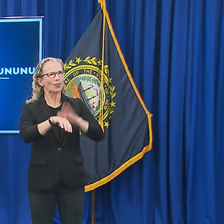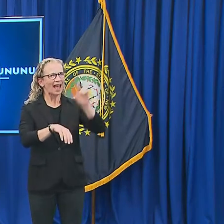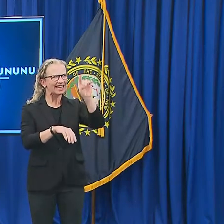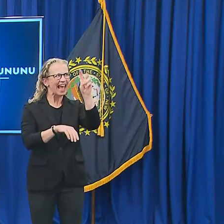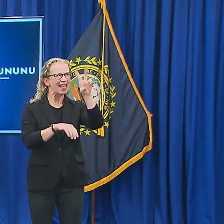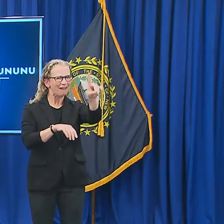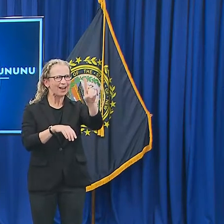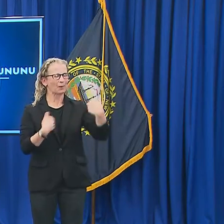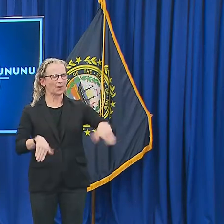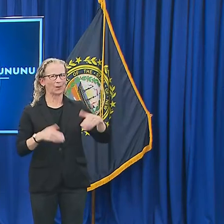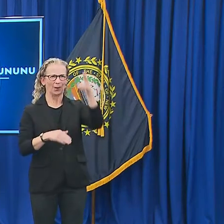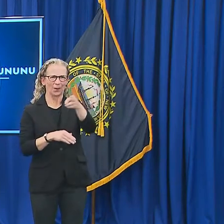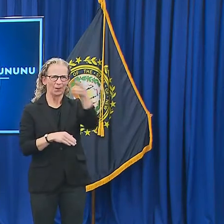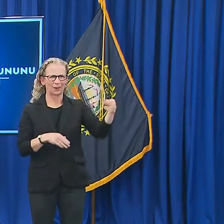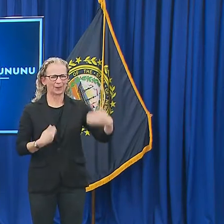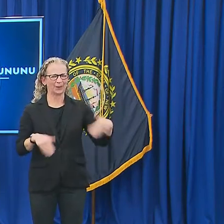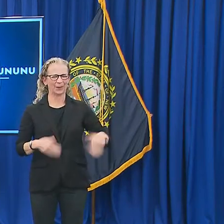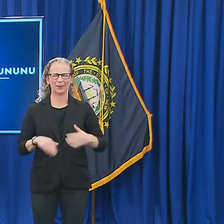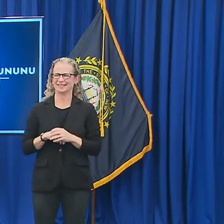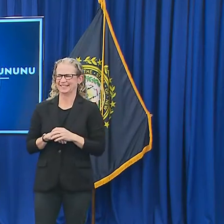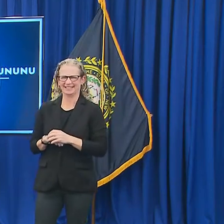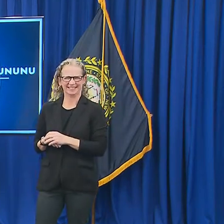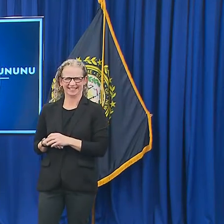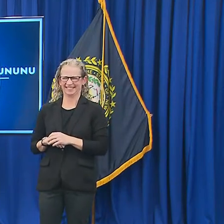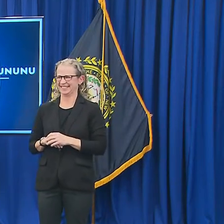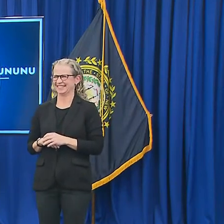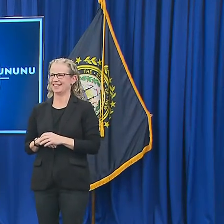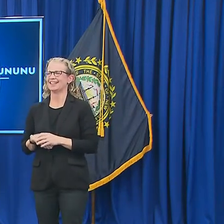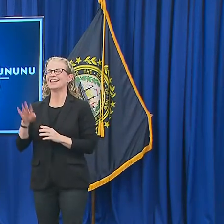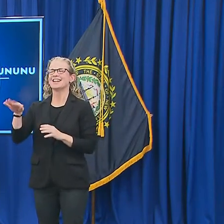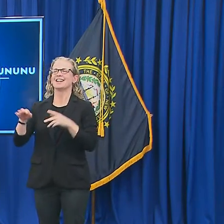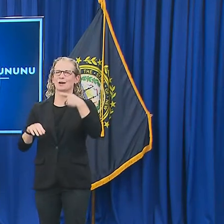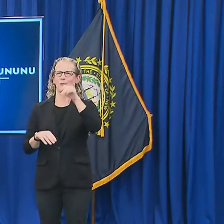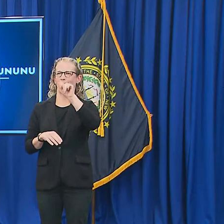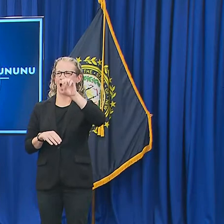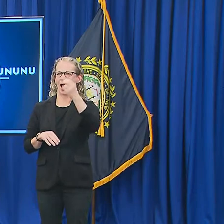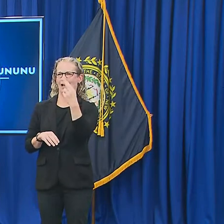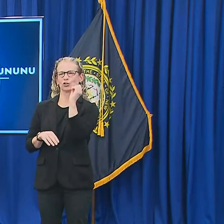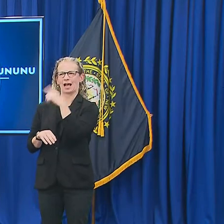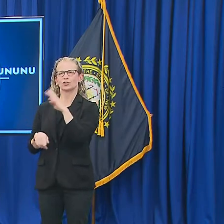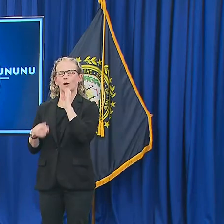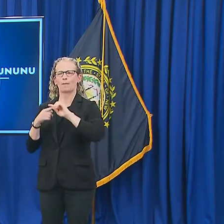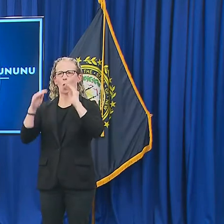and millions of dollars And I think we're at 125 for a unit.